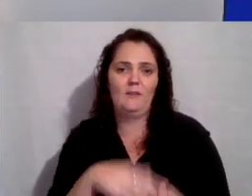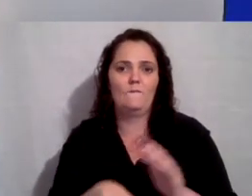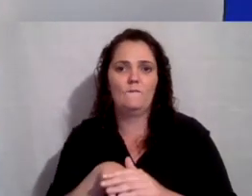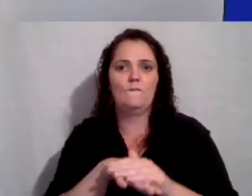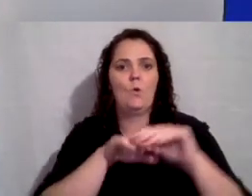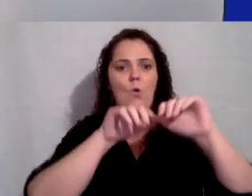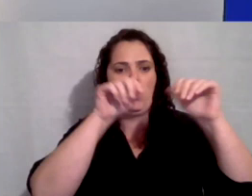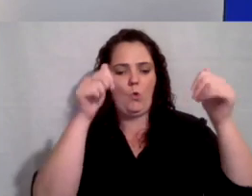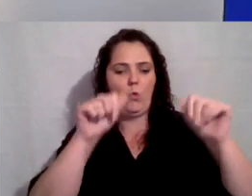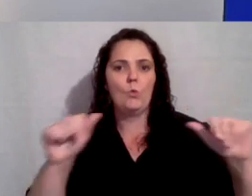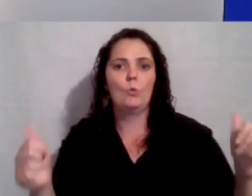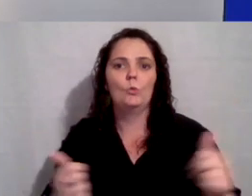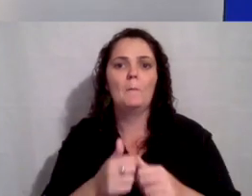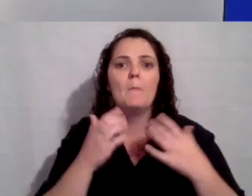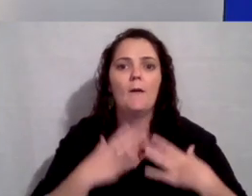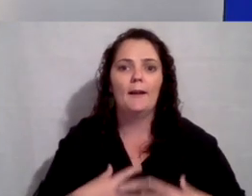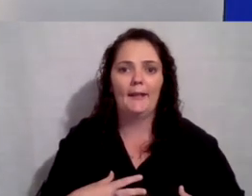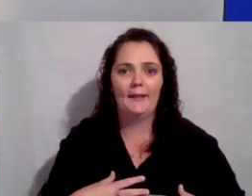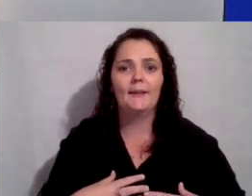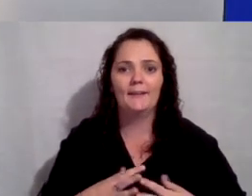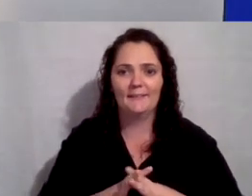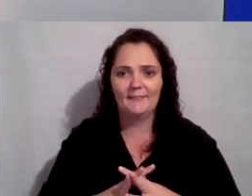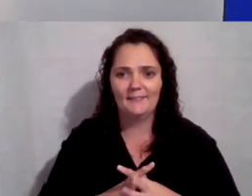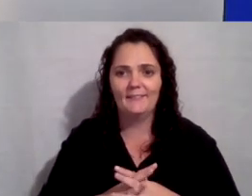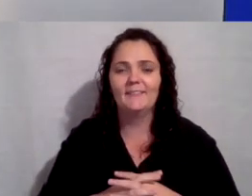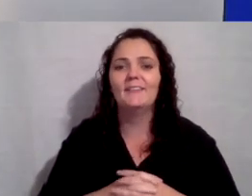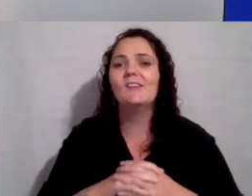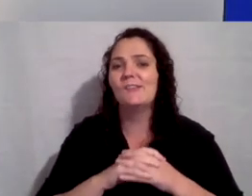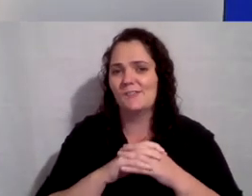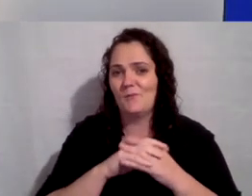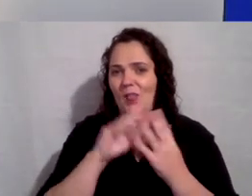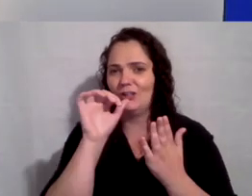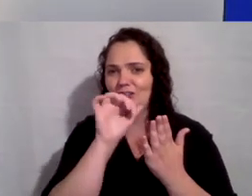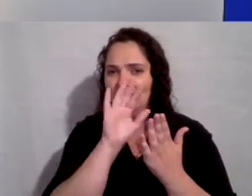of the body like that which is washed in. Keep that really, really quick and loose.